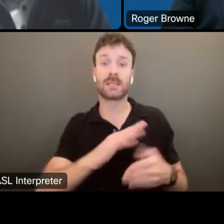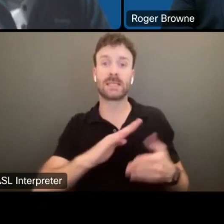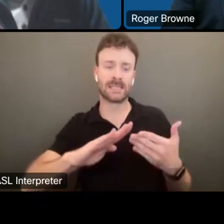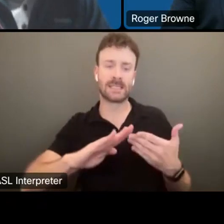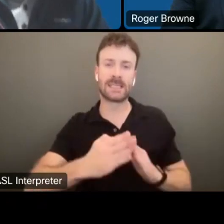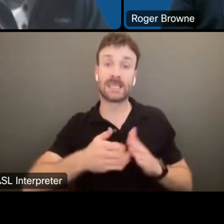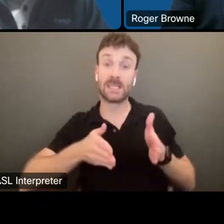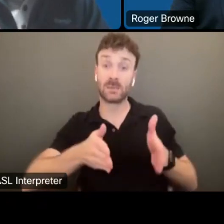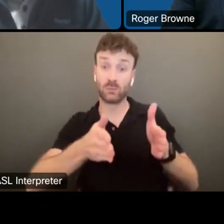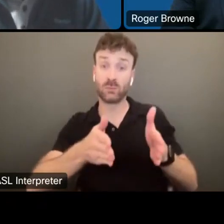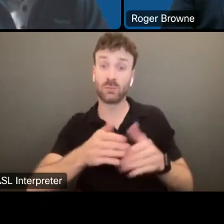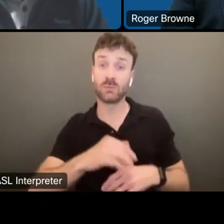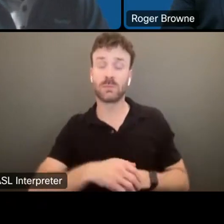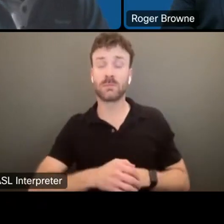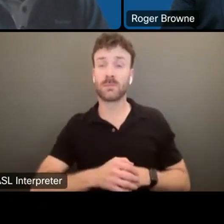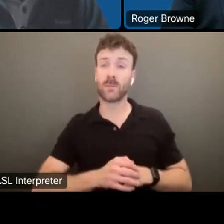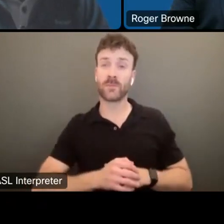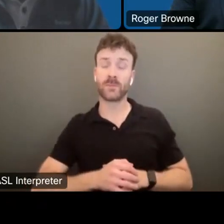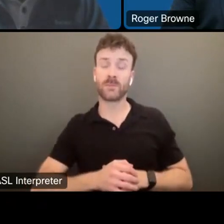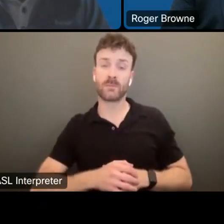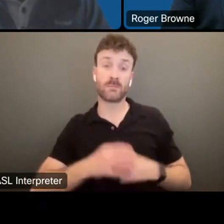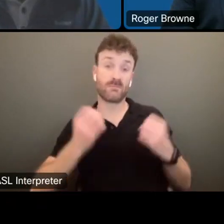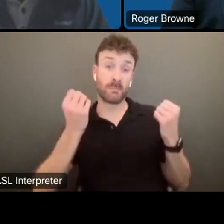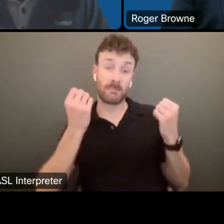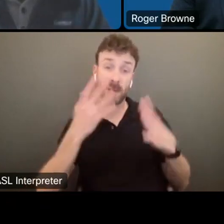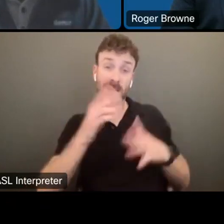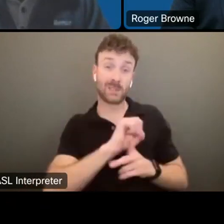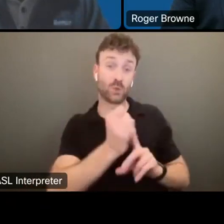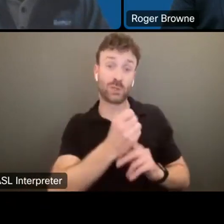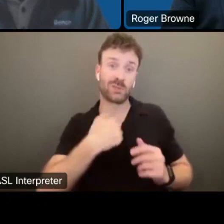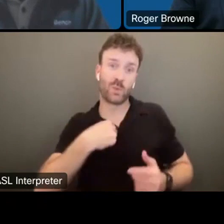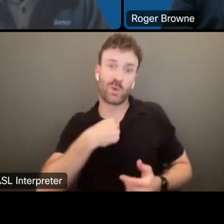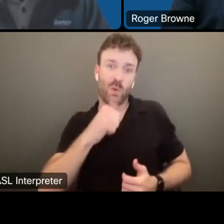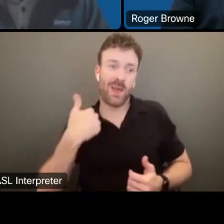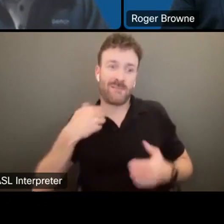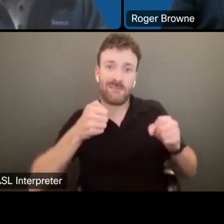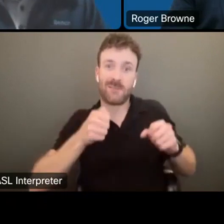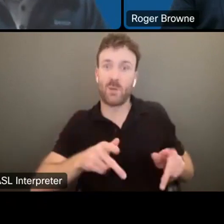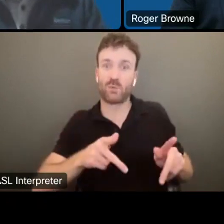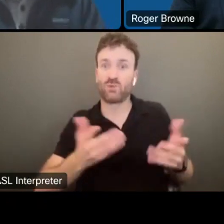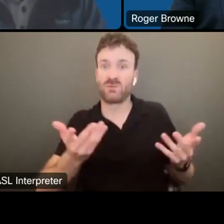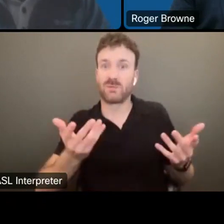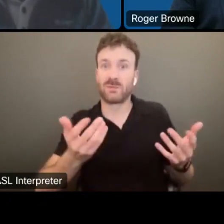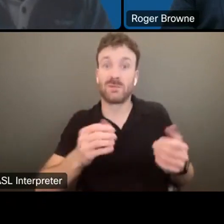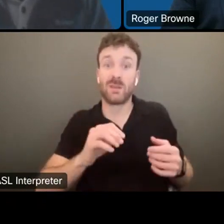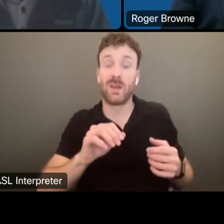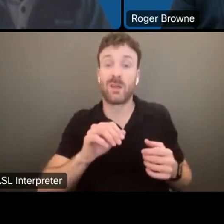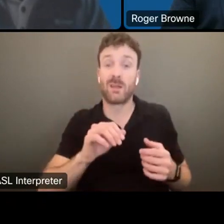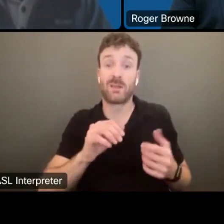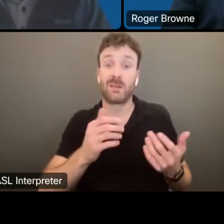in many cases we don't have the opportunity -- there's no other opportunity, builders